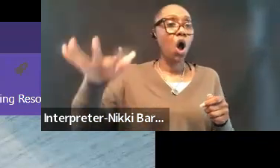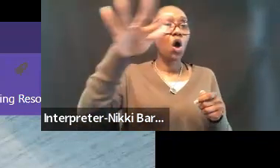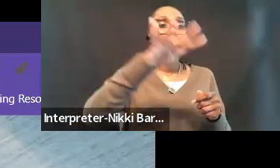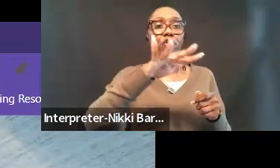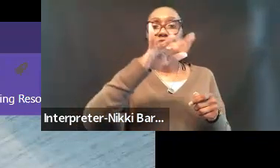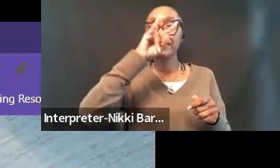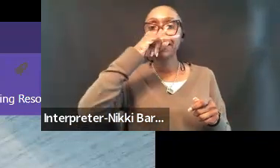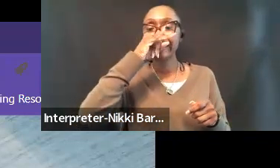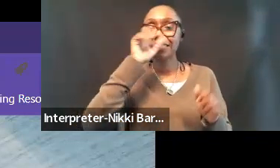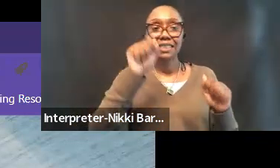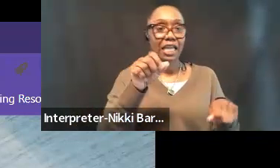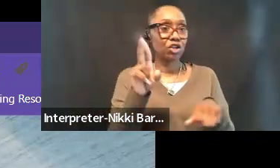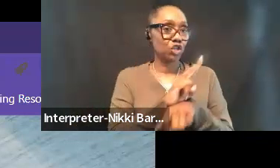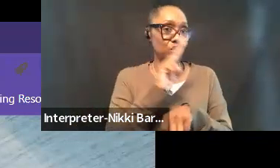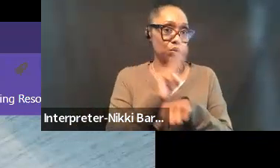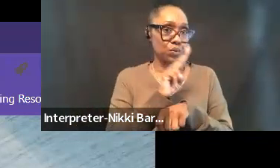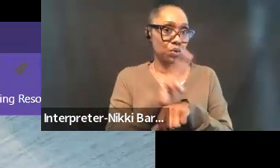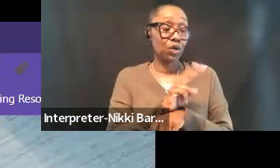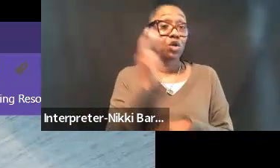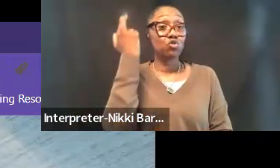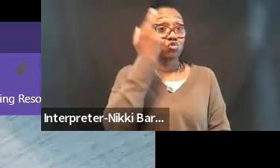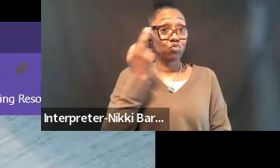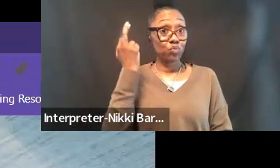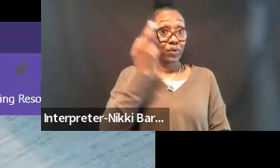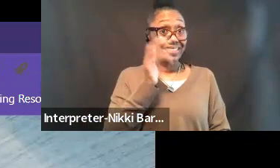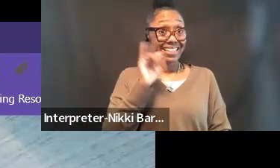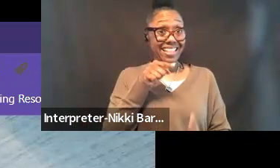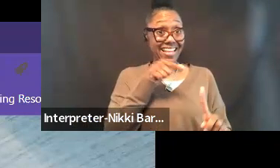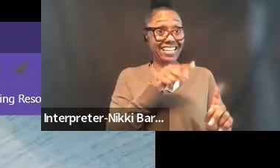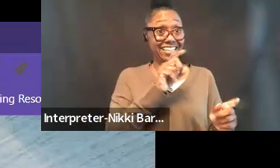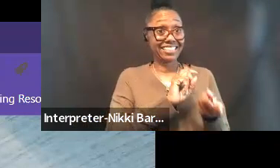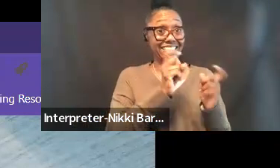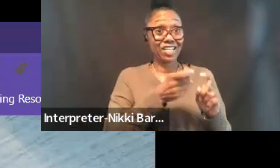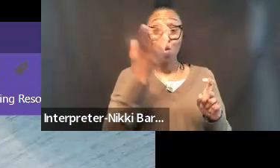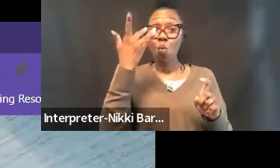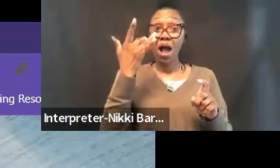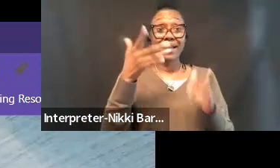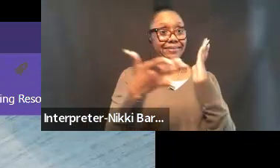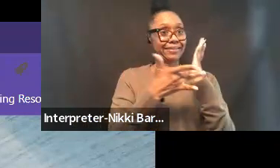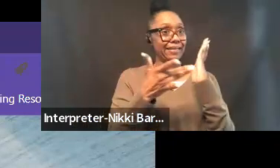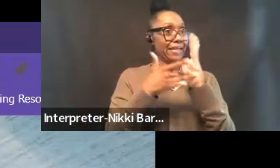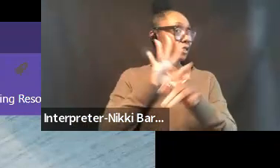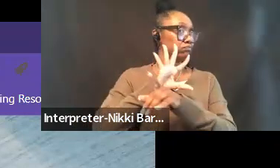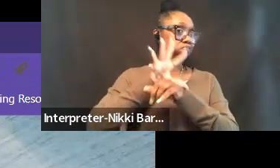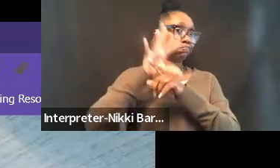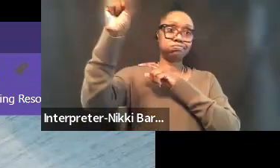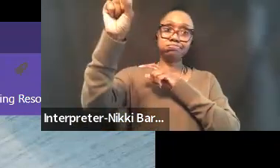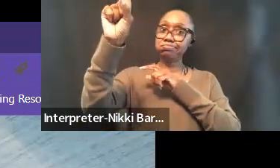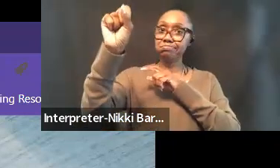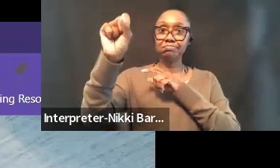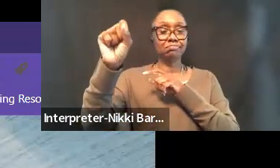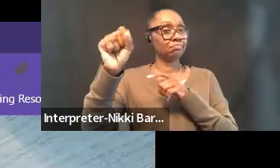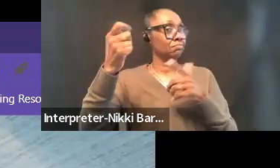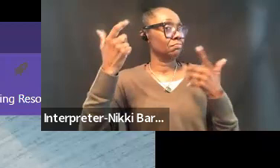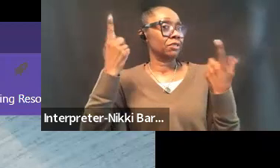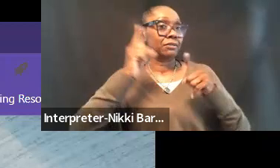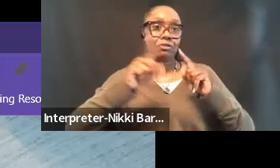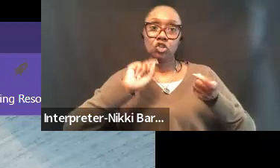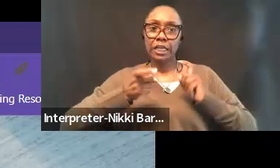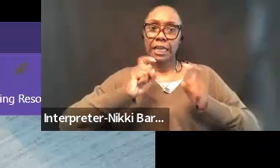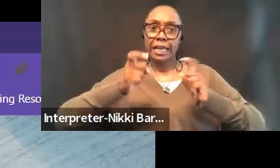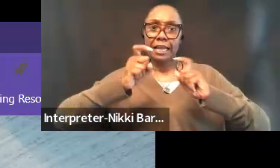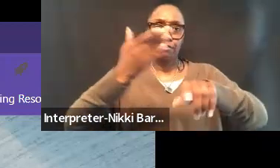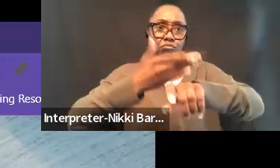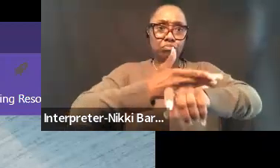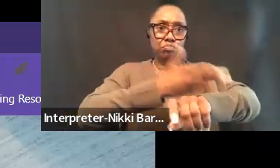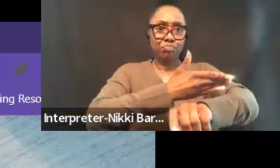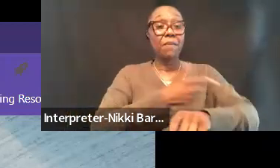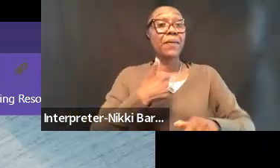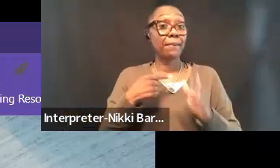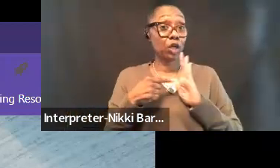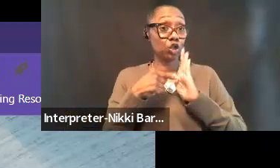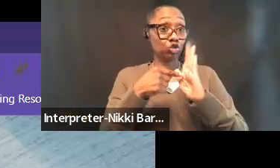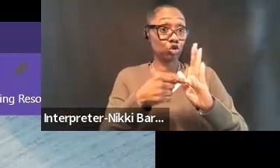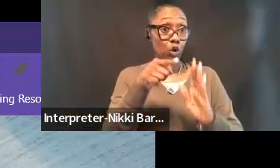And so the reason that this is changed is because of the advances in technology. And so what I wanna do is I wanna show this really great little video about.